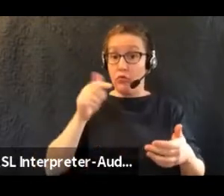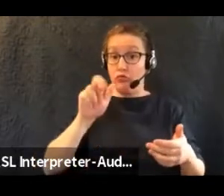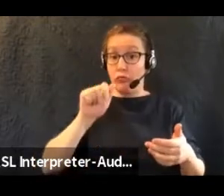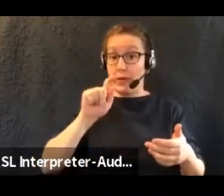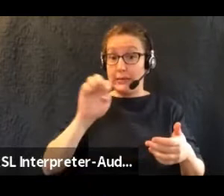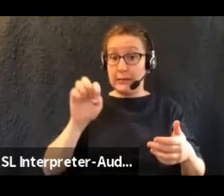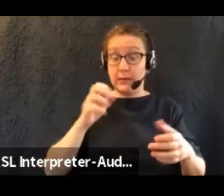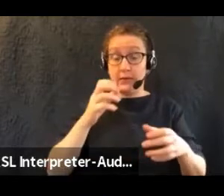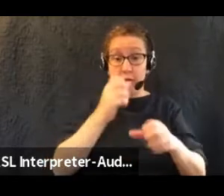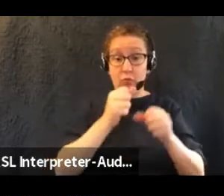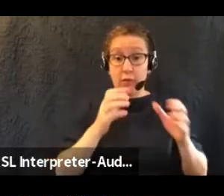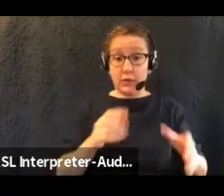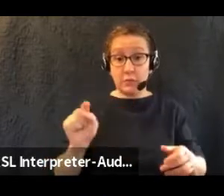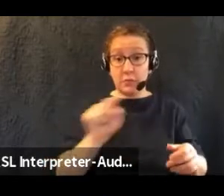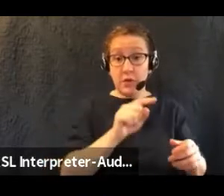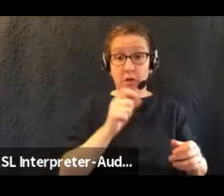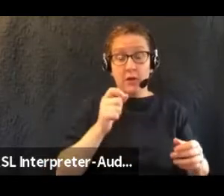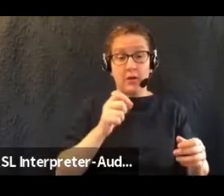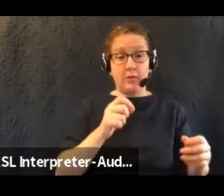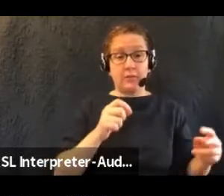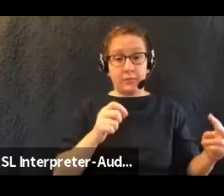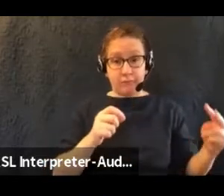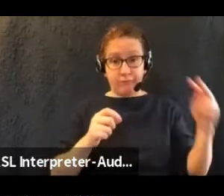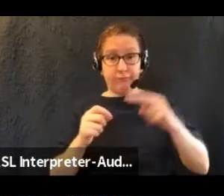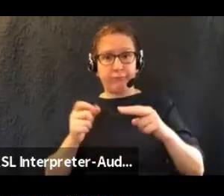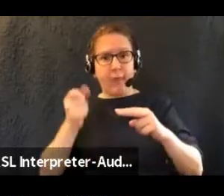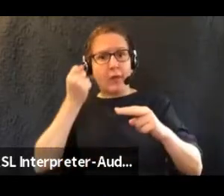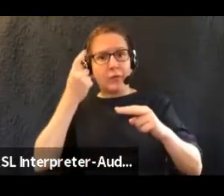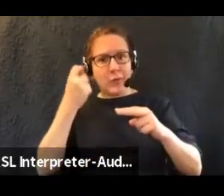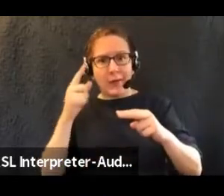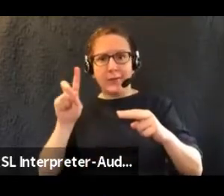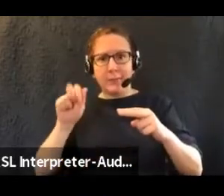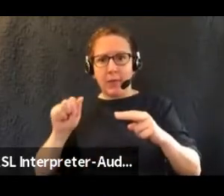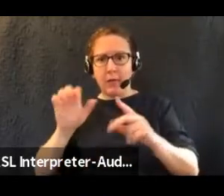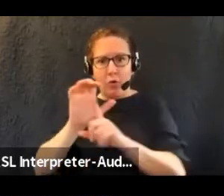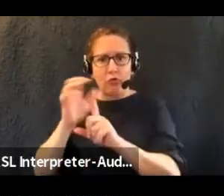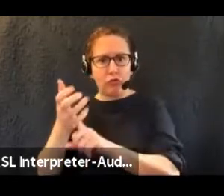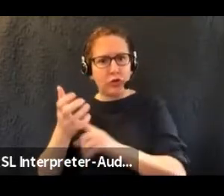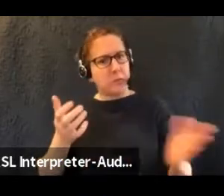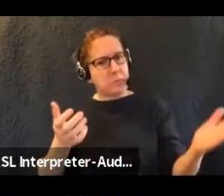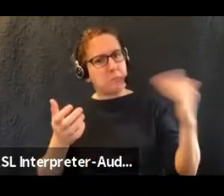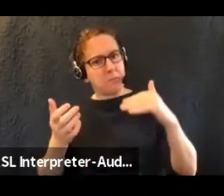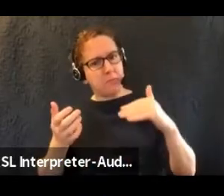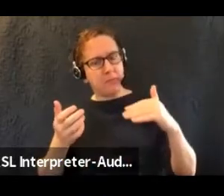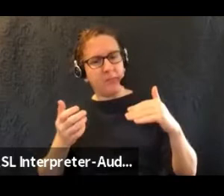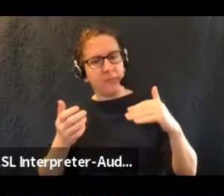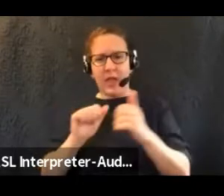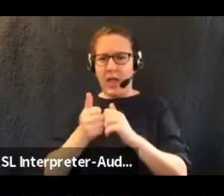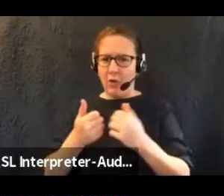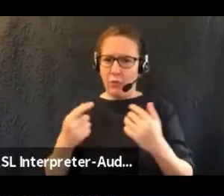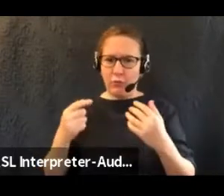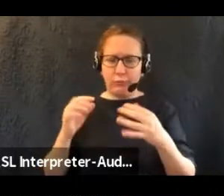sort of the disability culture and how it relates to American society or societies abroad